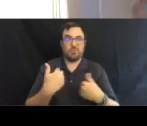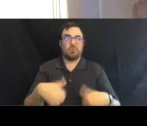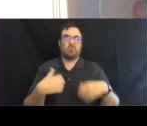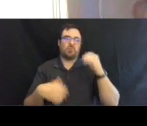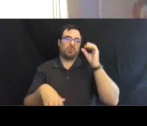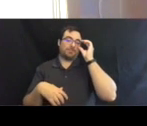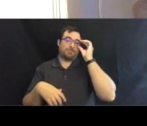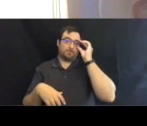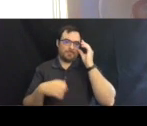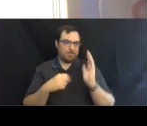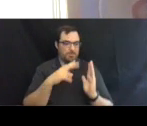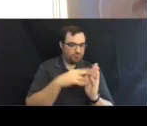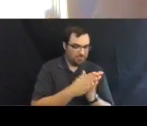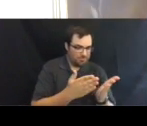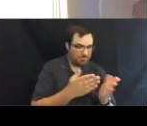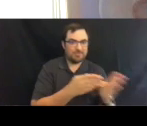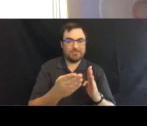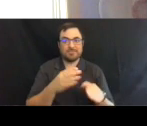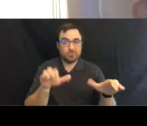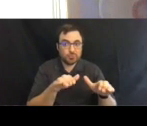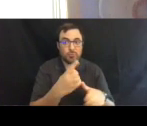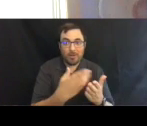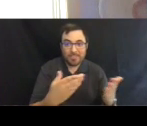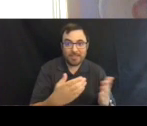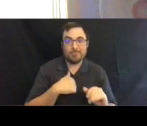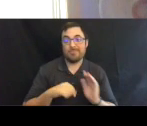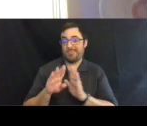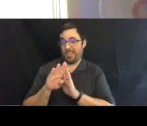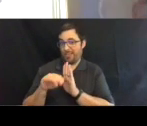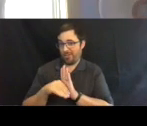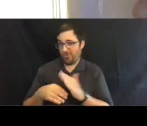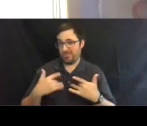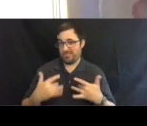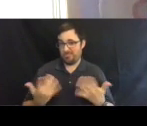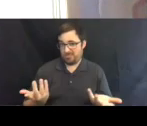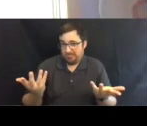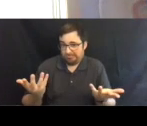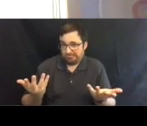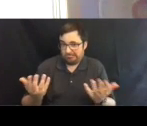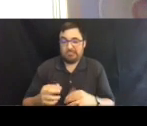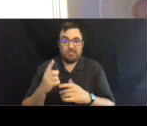of the task this week if you're doing like a 30 minute session and then you're seeing them again later